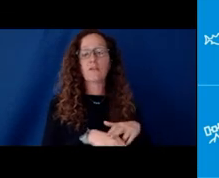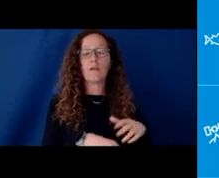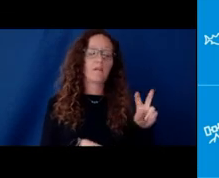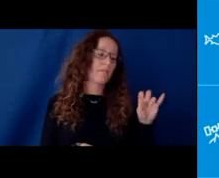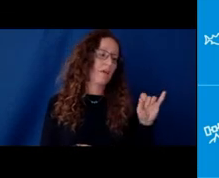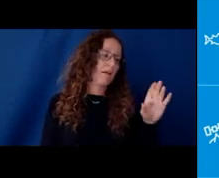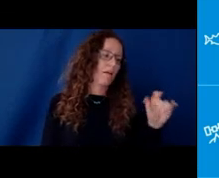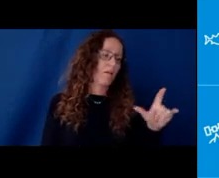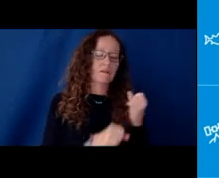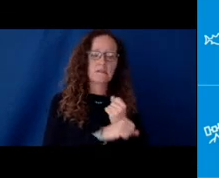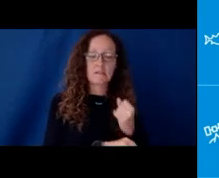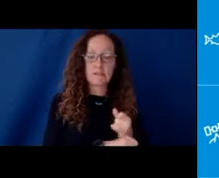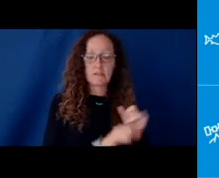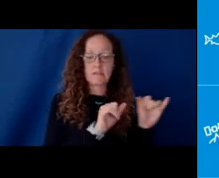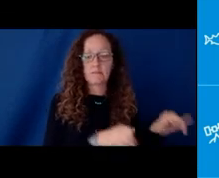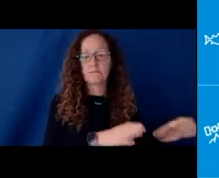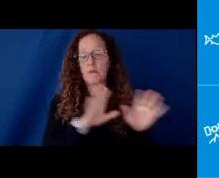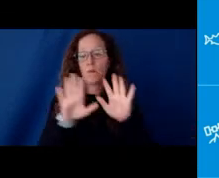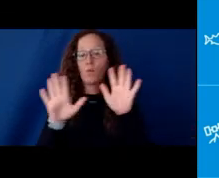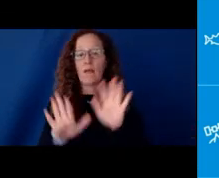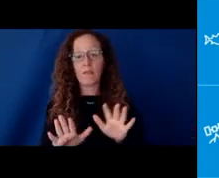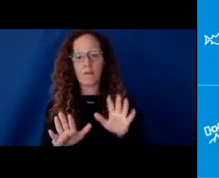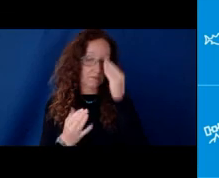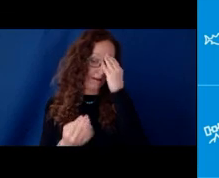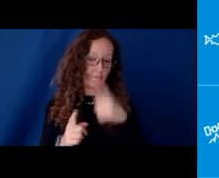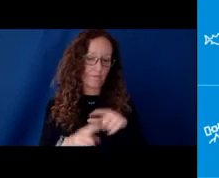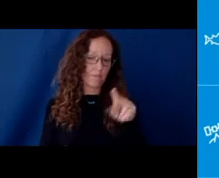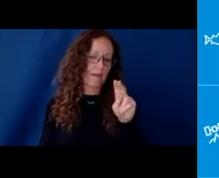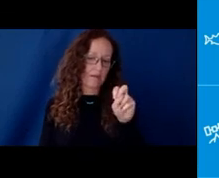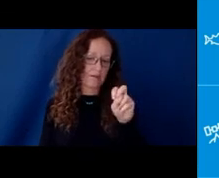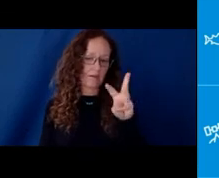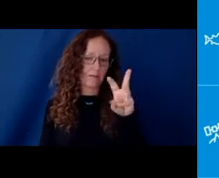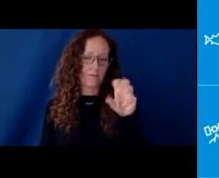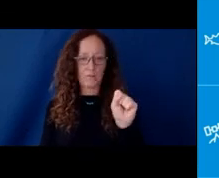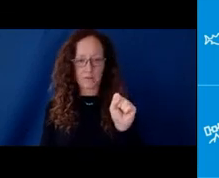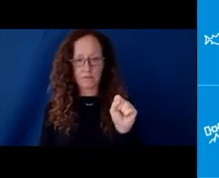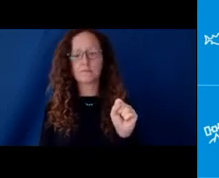from National Weather Service. And not to go into the specifics of the epidemiologic methods,